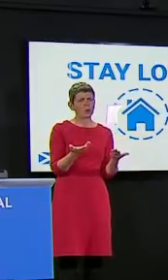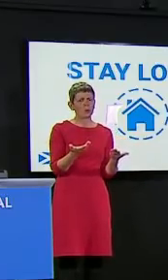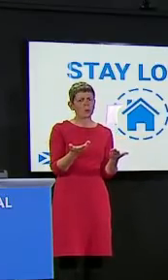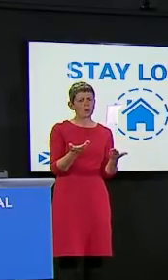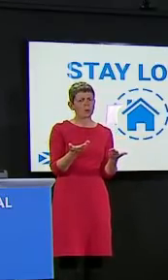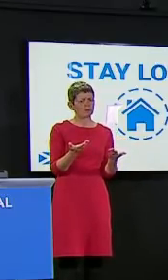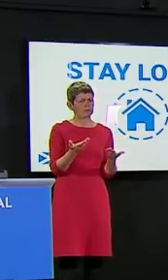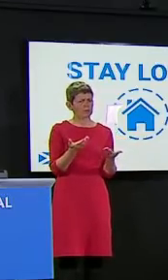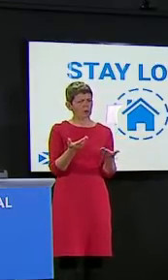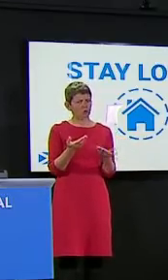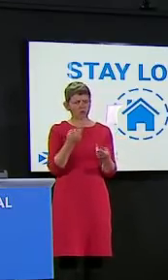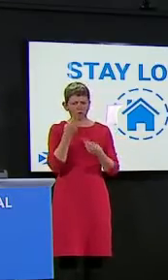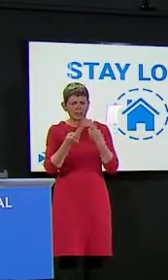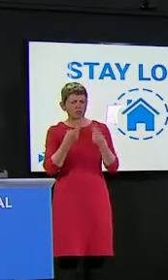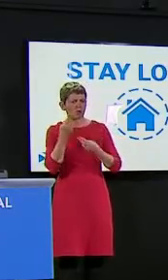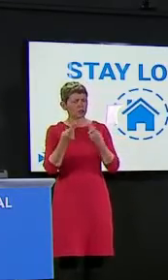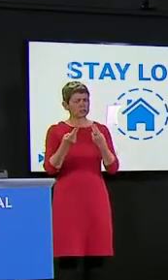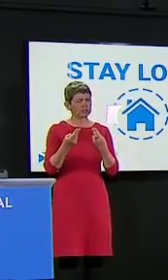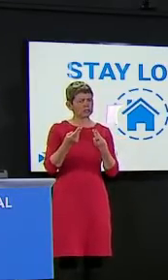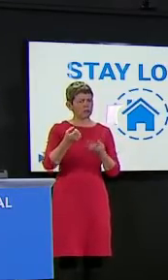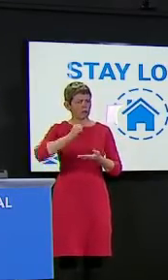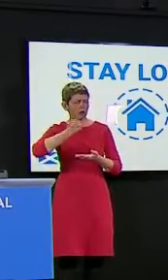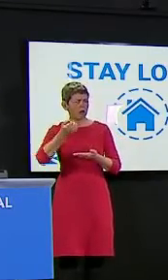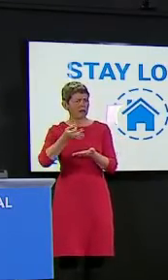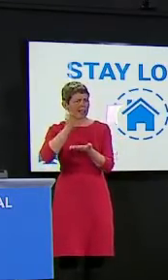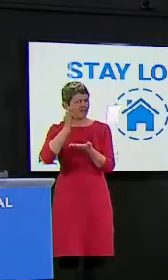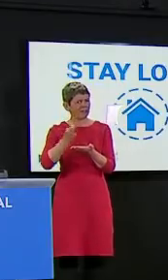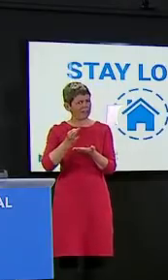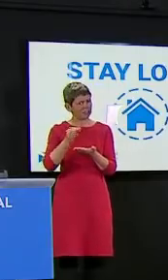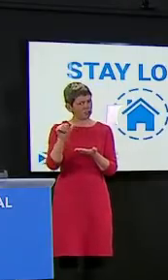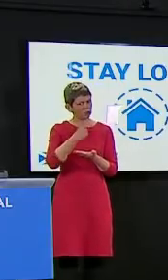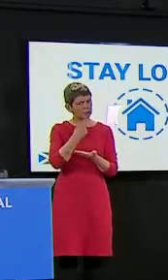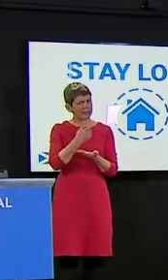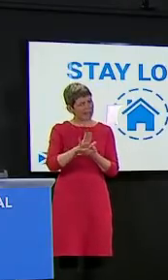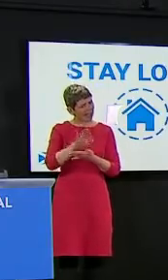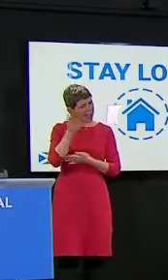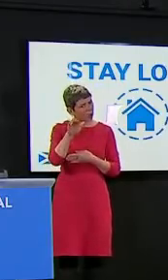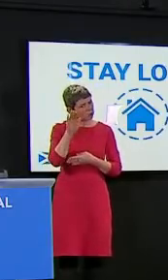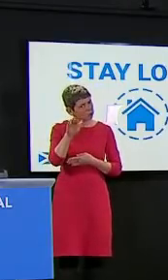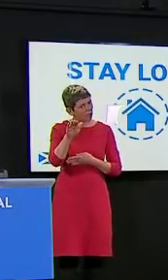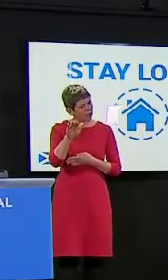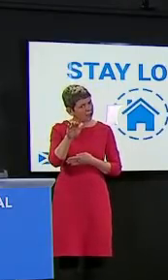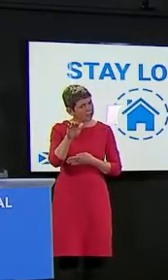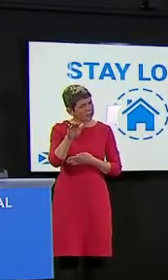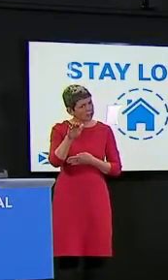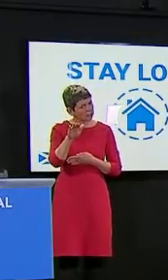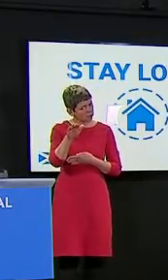shouldn't at least outdoor hospitality in Scotland be in line with south of the border and that would